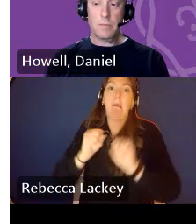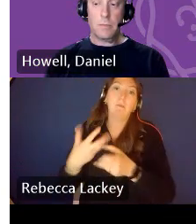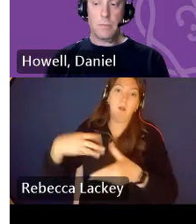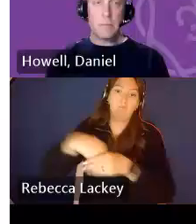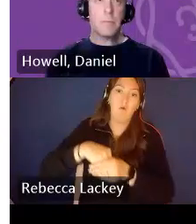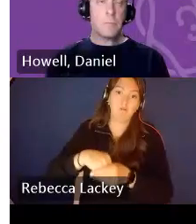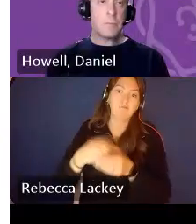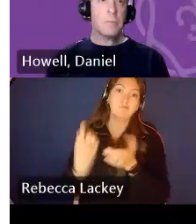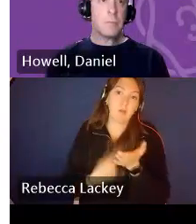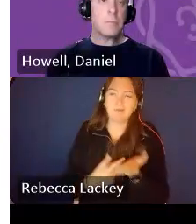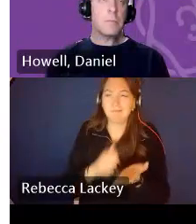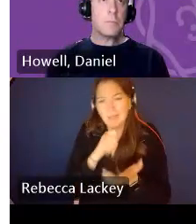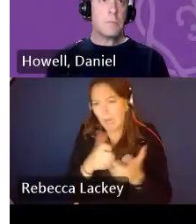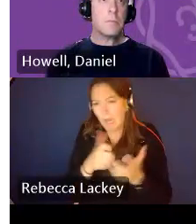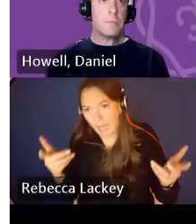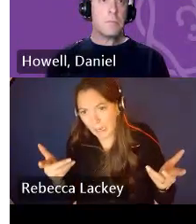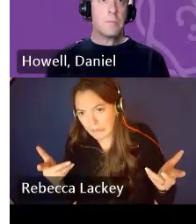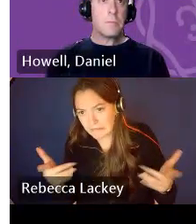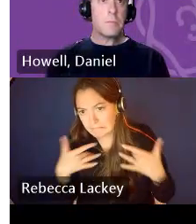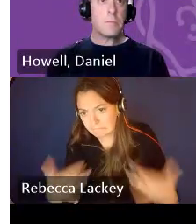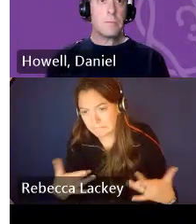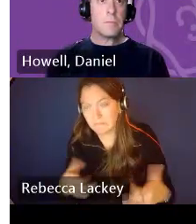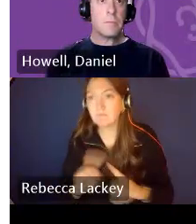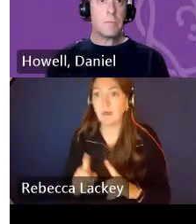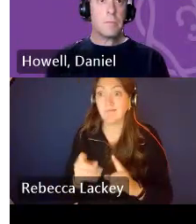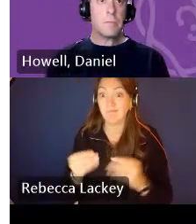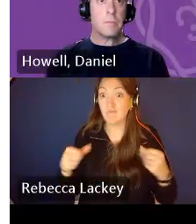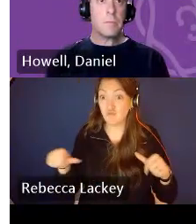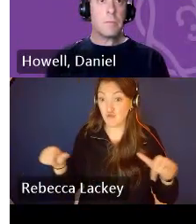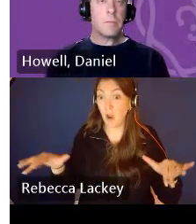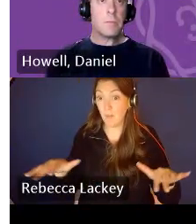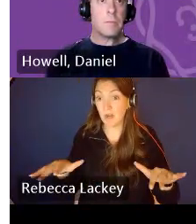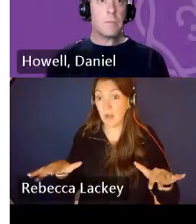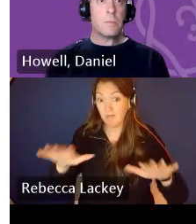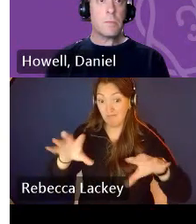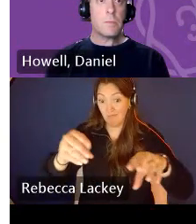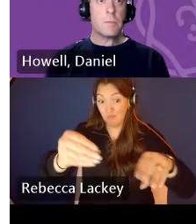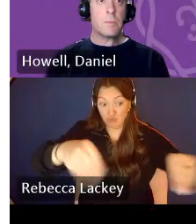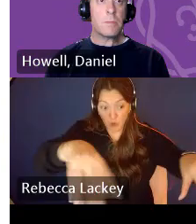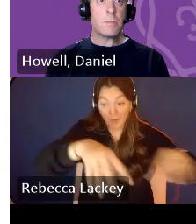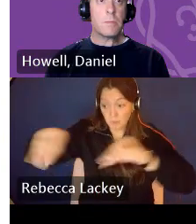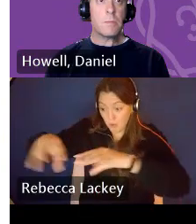sometimes, not very much, but there's property on on all four corners of the bridge, you might